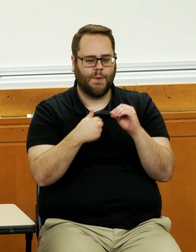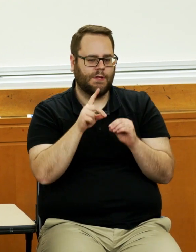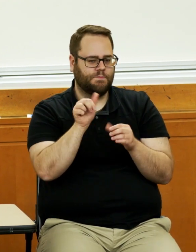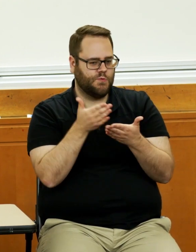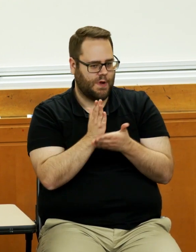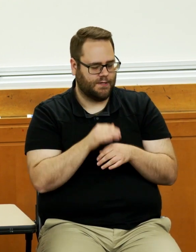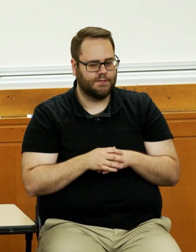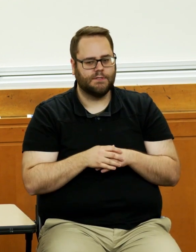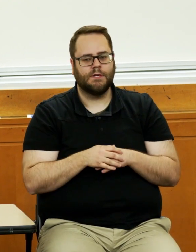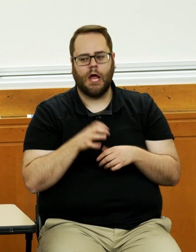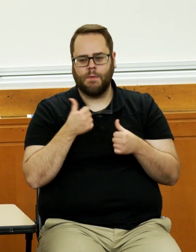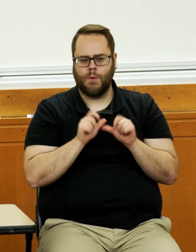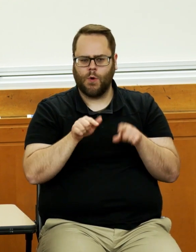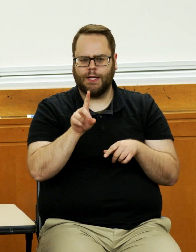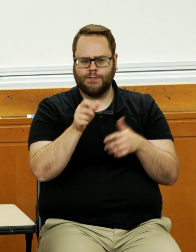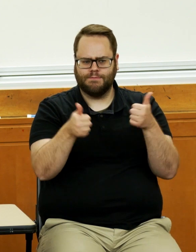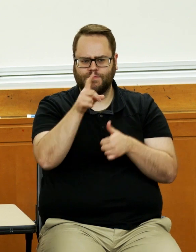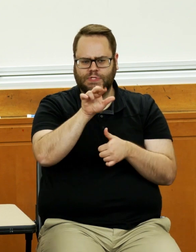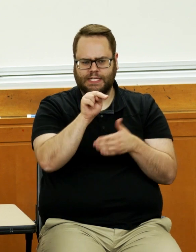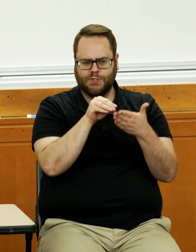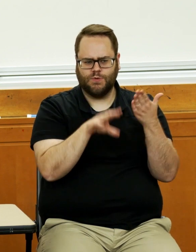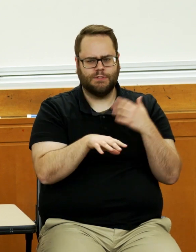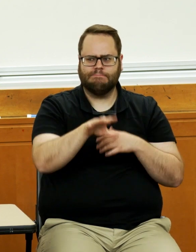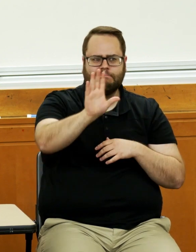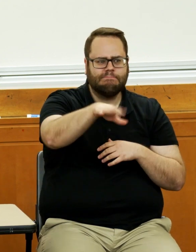remember going to our dean of students, I'm like “Hey, like this is a big part of why I want to